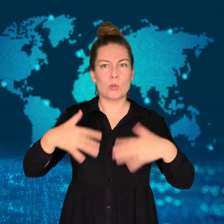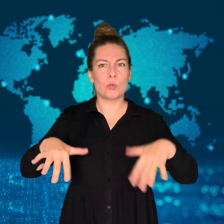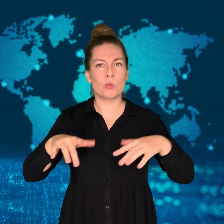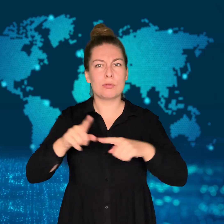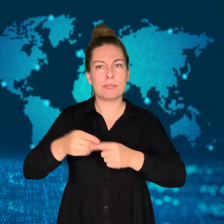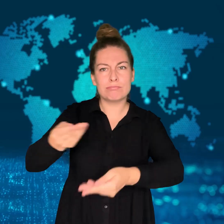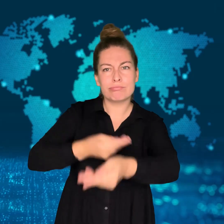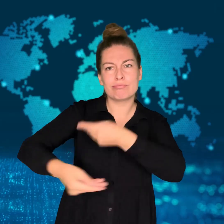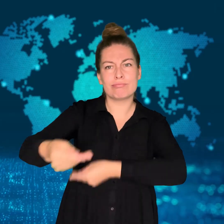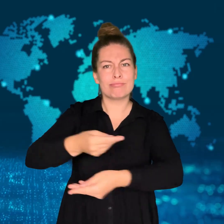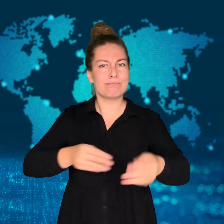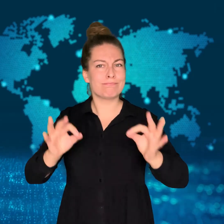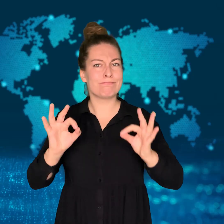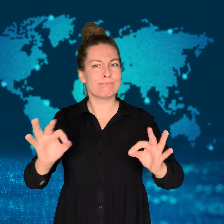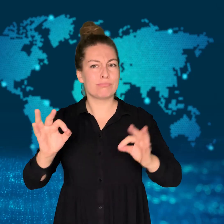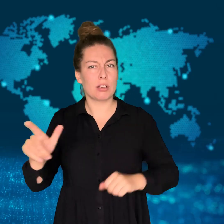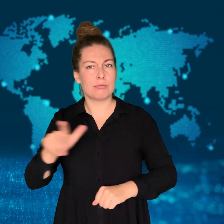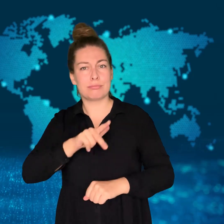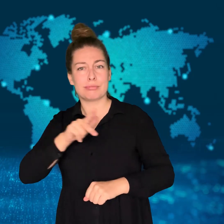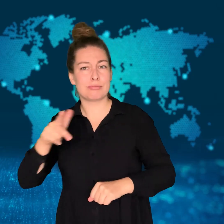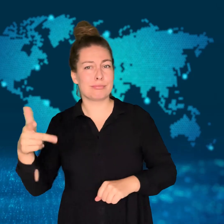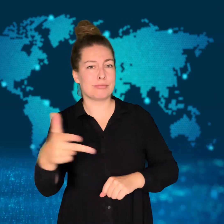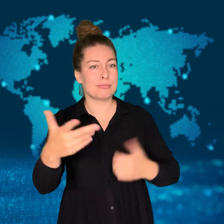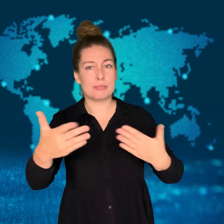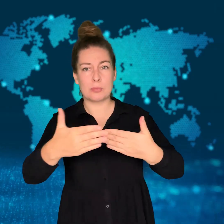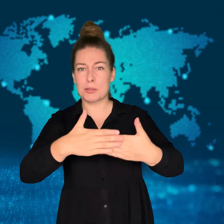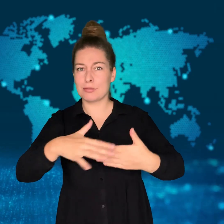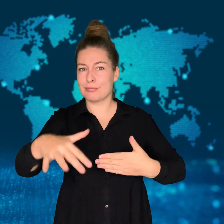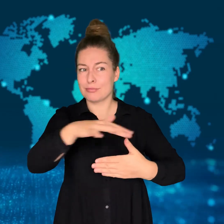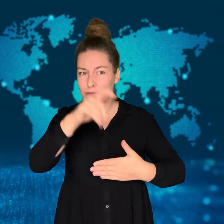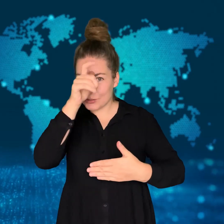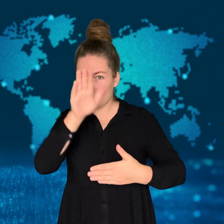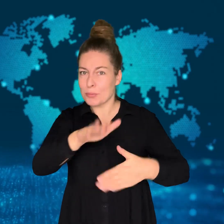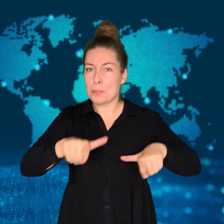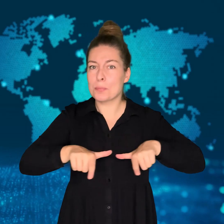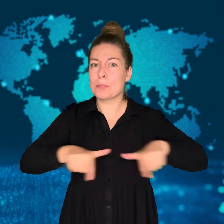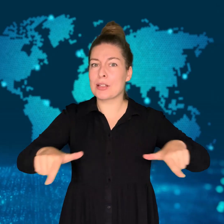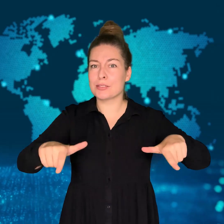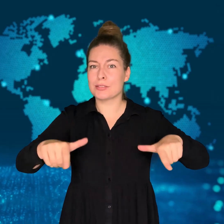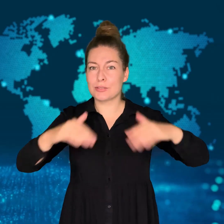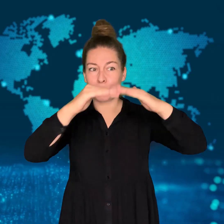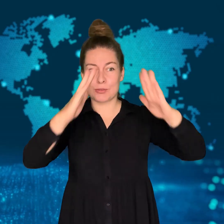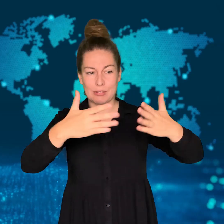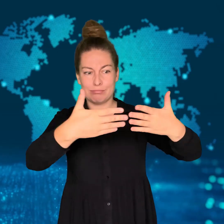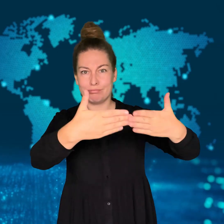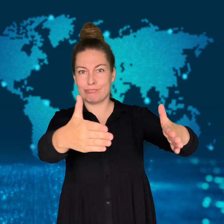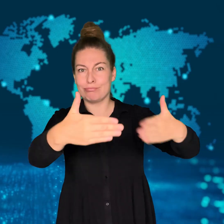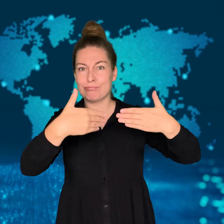They approached the general security building and detonated a bomb.